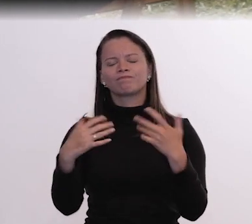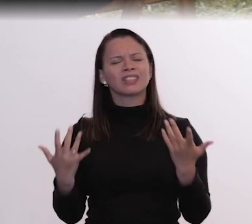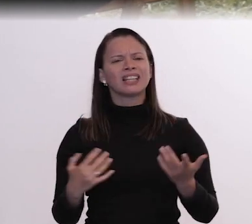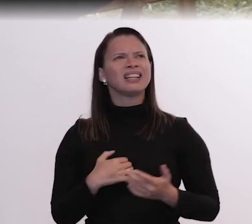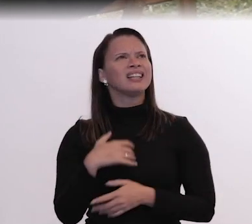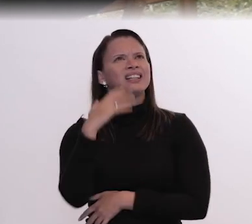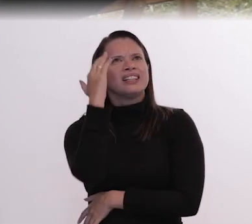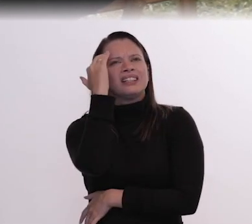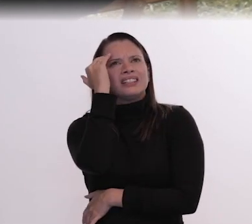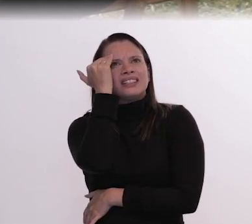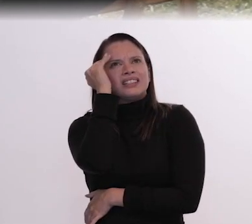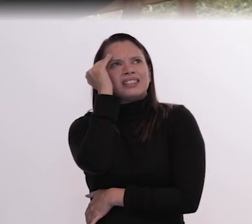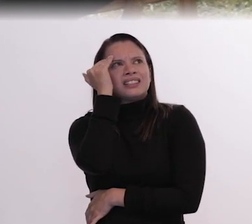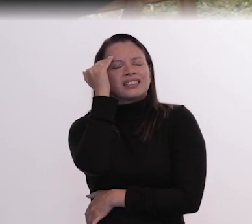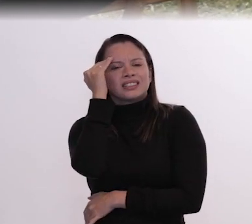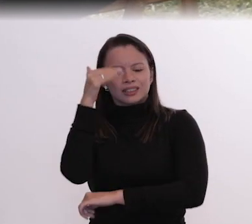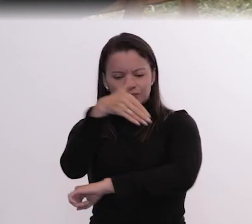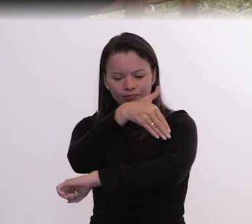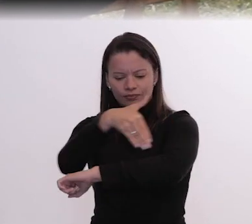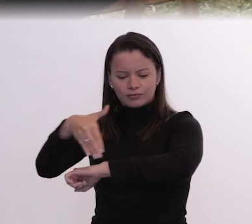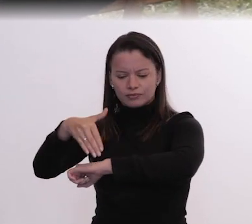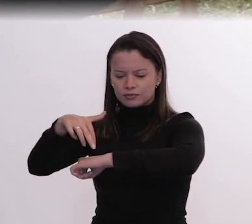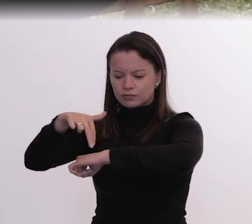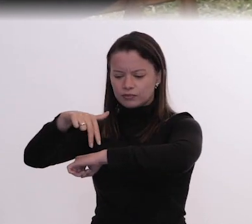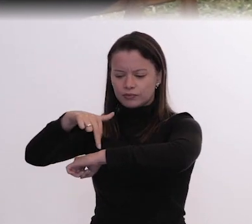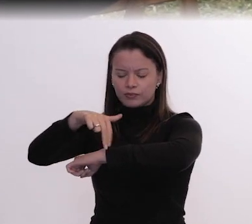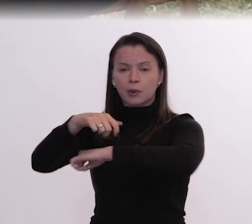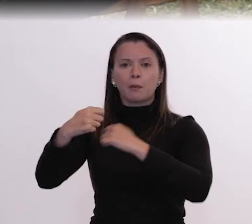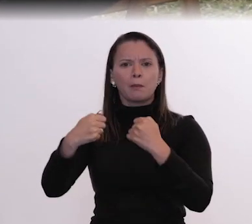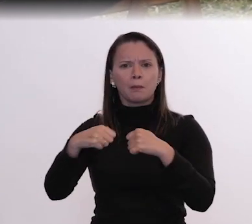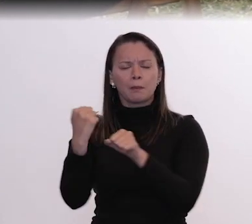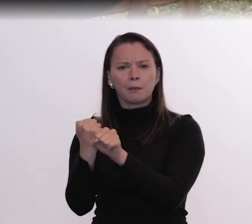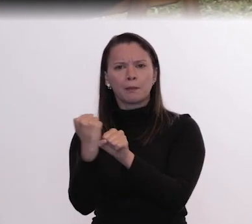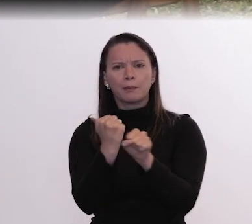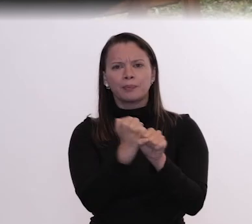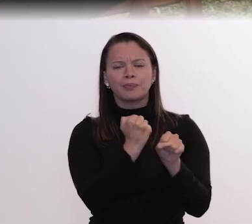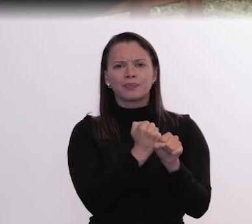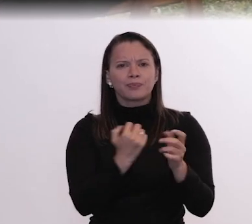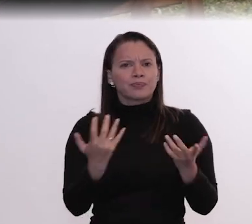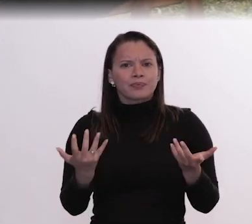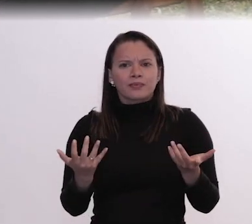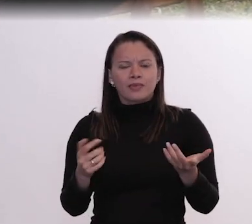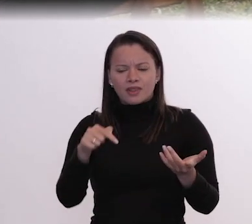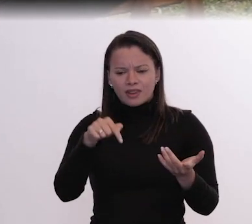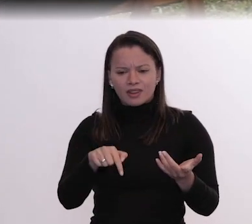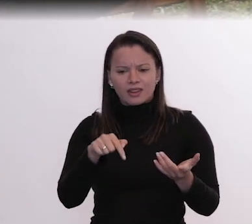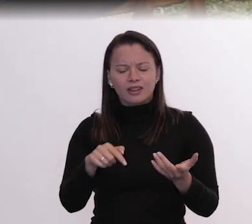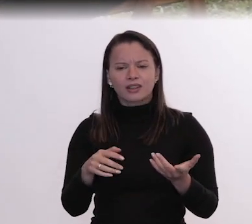the owner’s responsibility for the sidewalk would make sense in a city with few people.